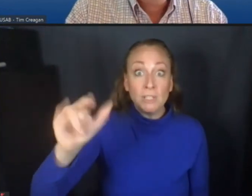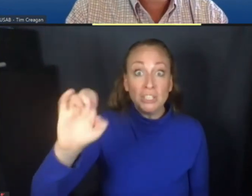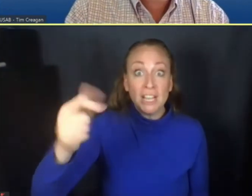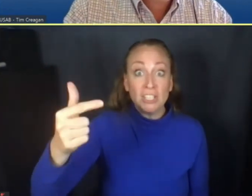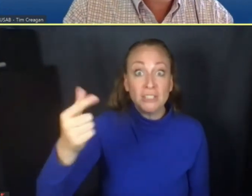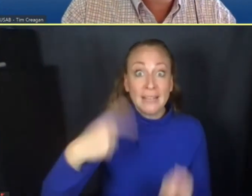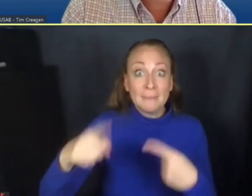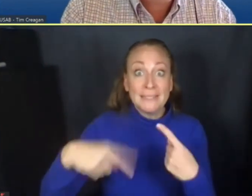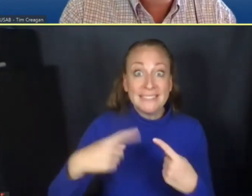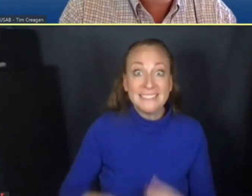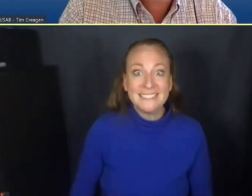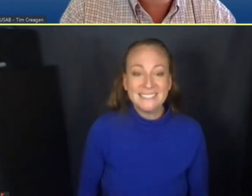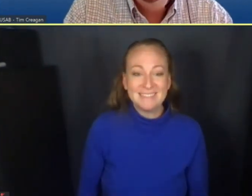of transportation.